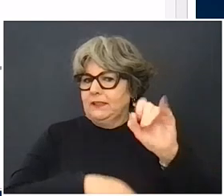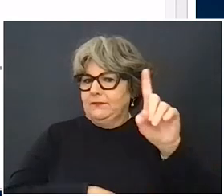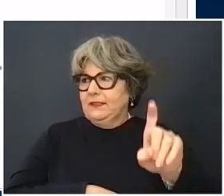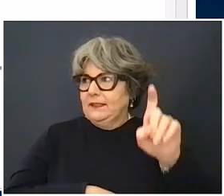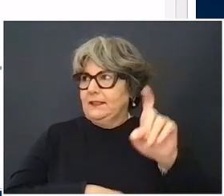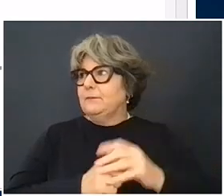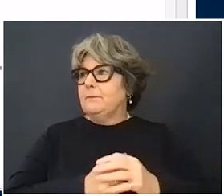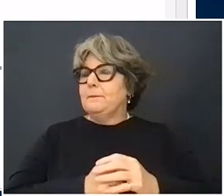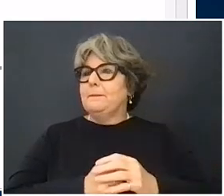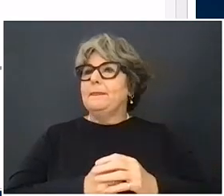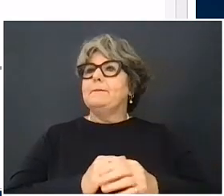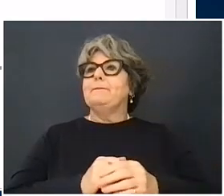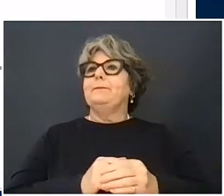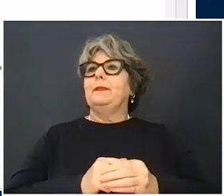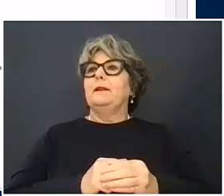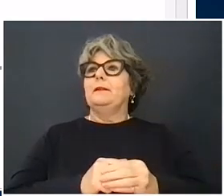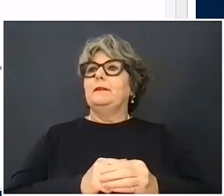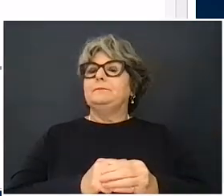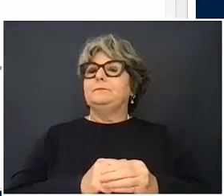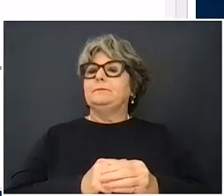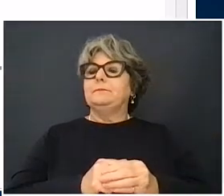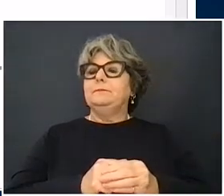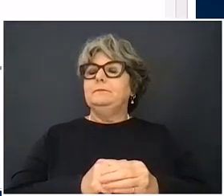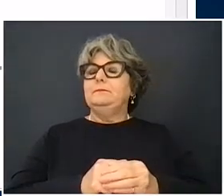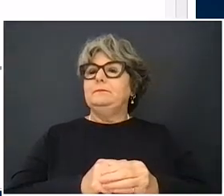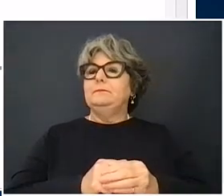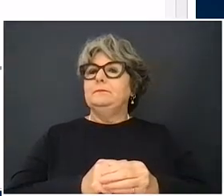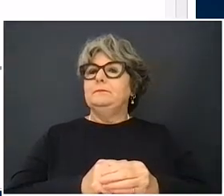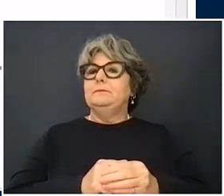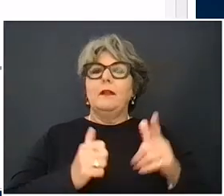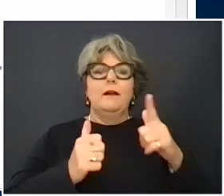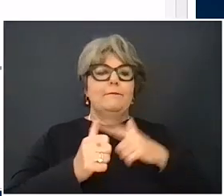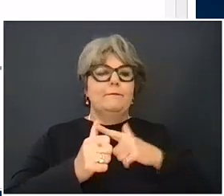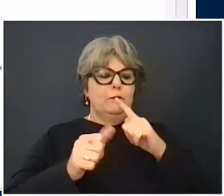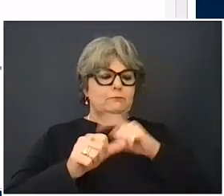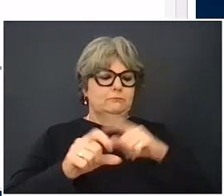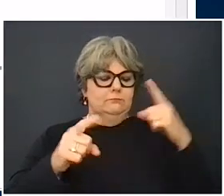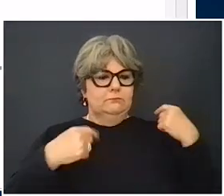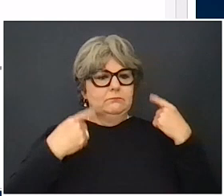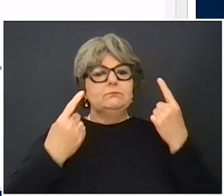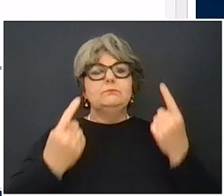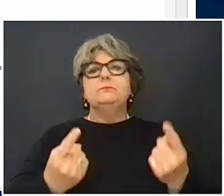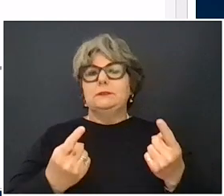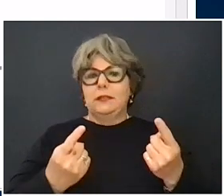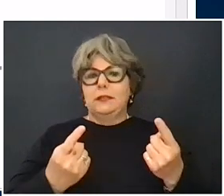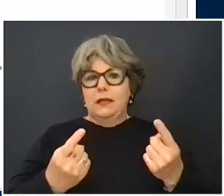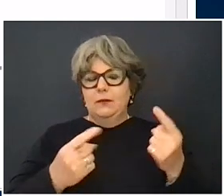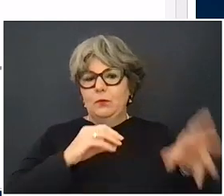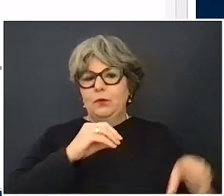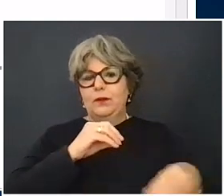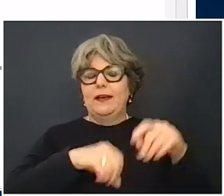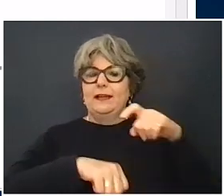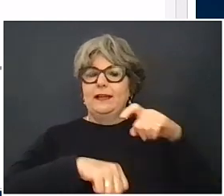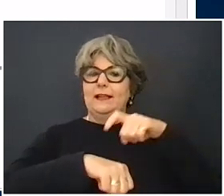Also, note that we have- this is the first time that we have put a time limit on the